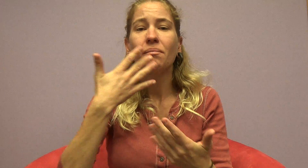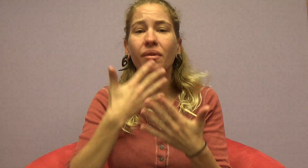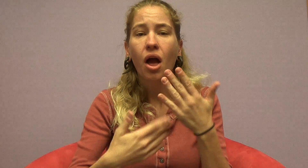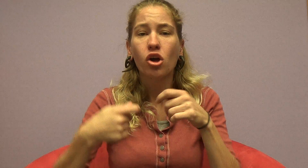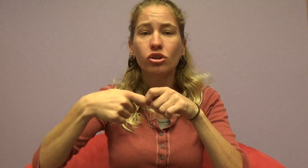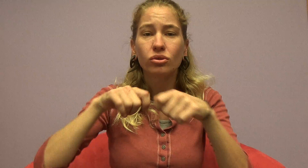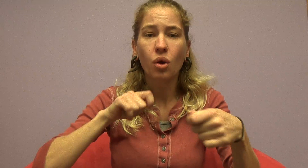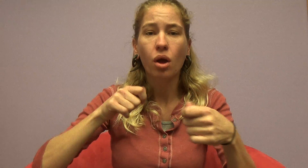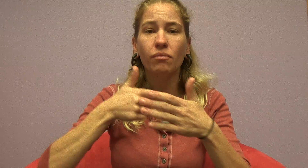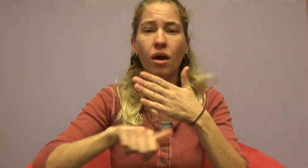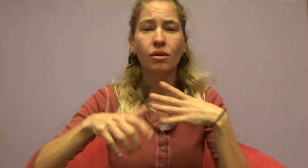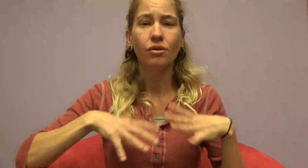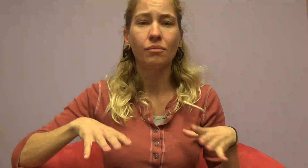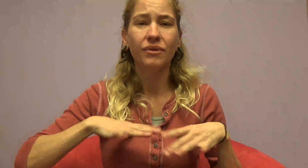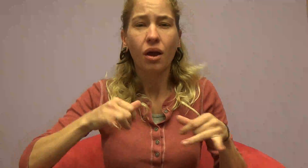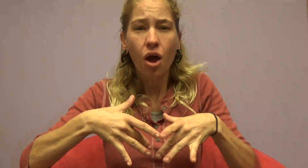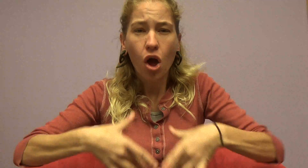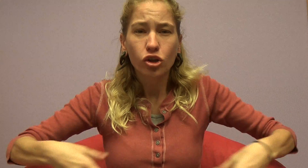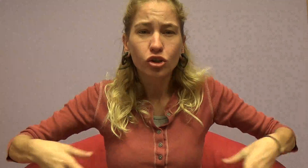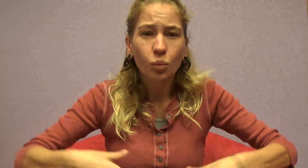bloody, torn underclothes like underwear;